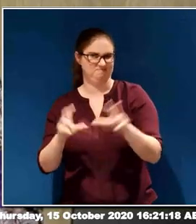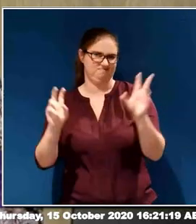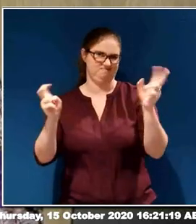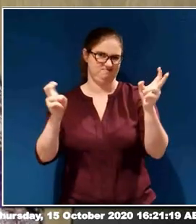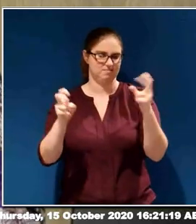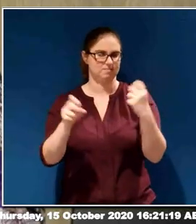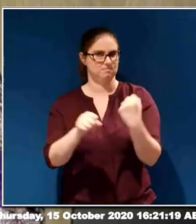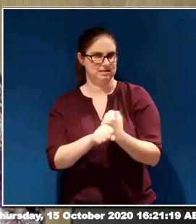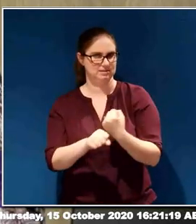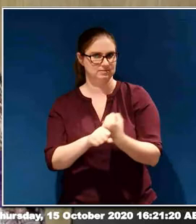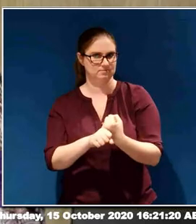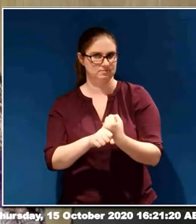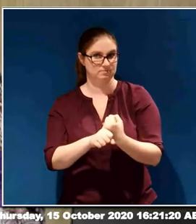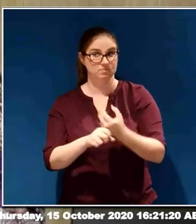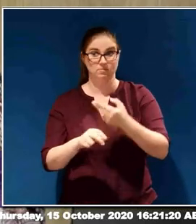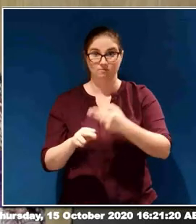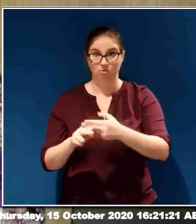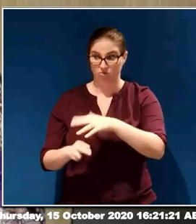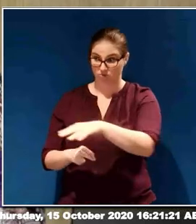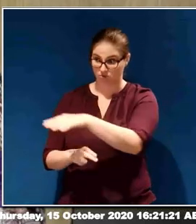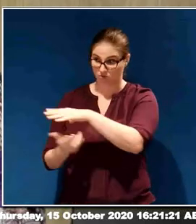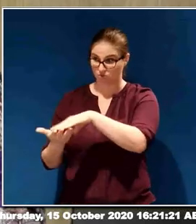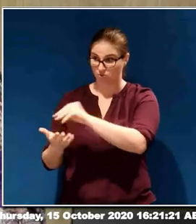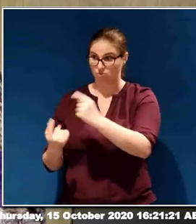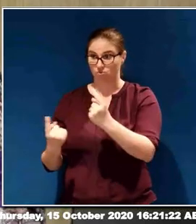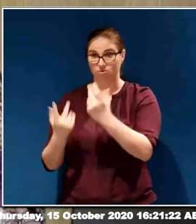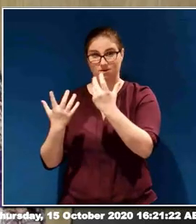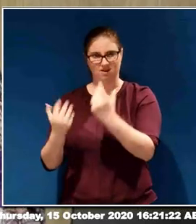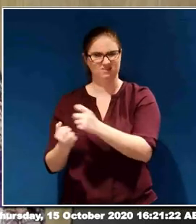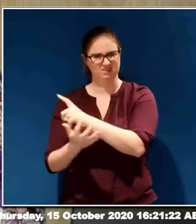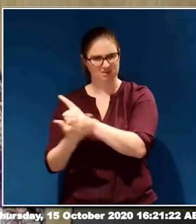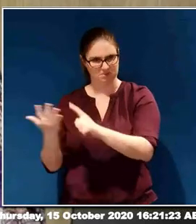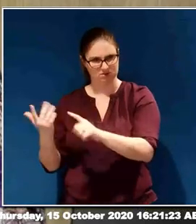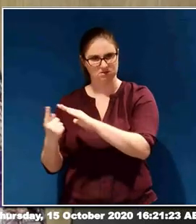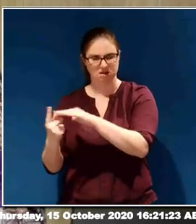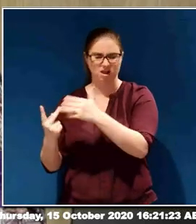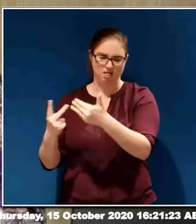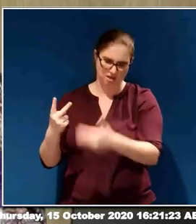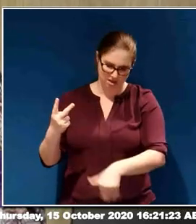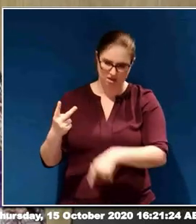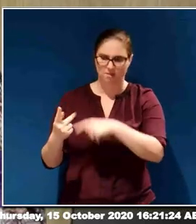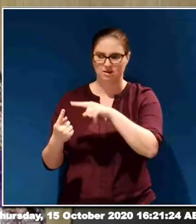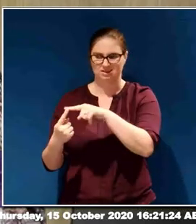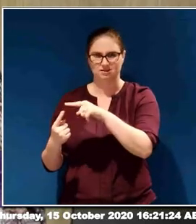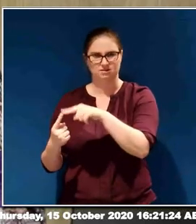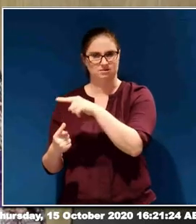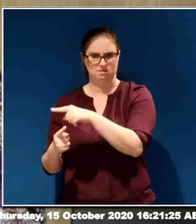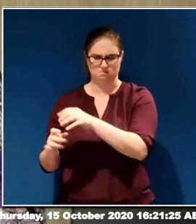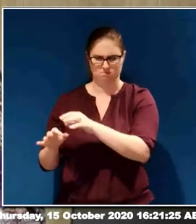with disability being one, were measured. And schools were accountable for them.